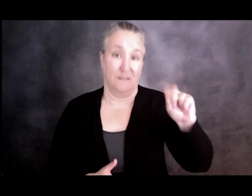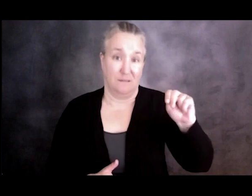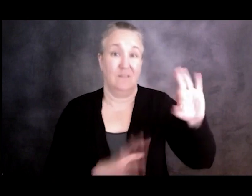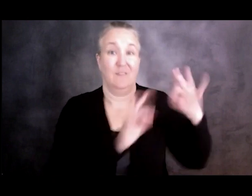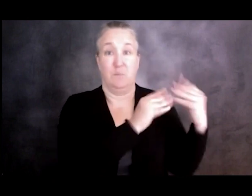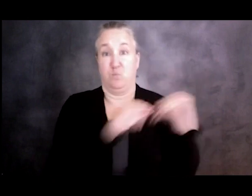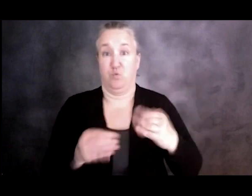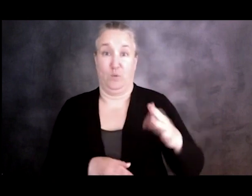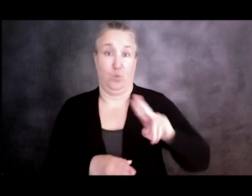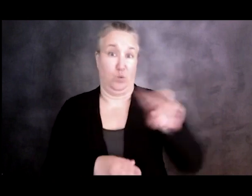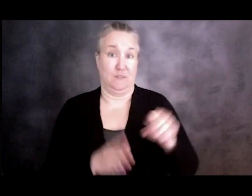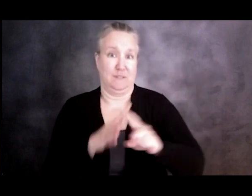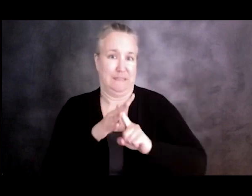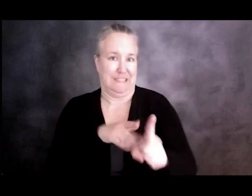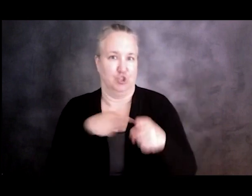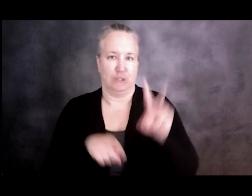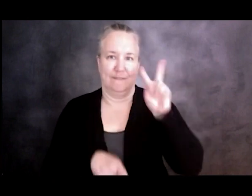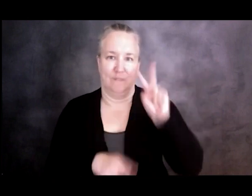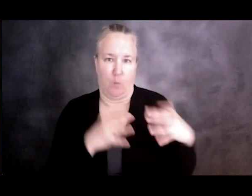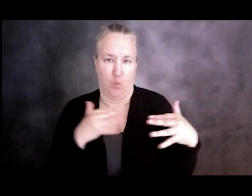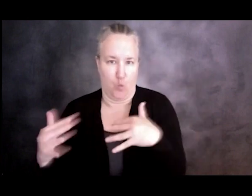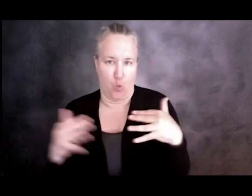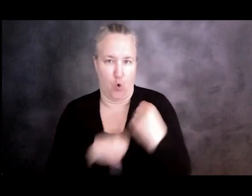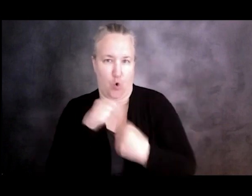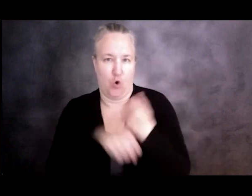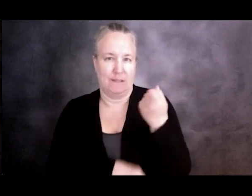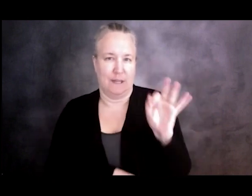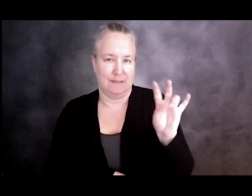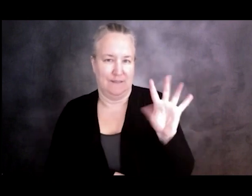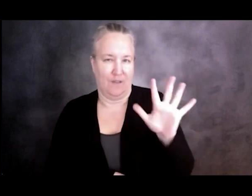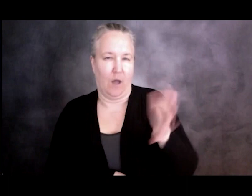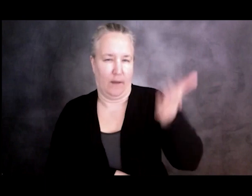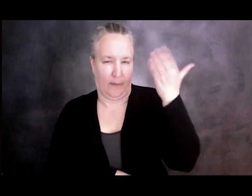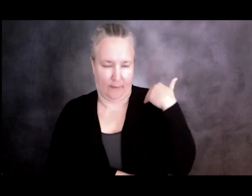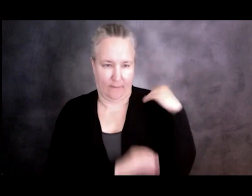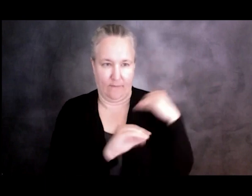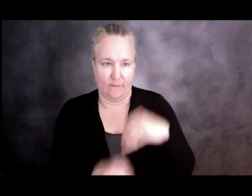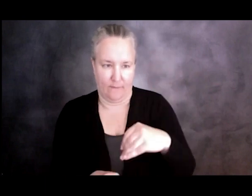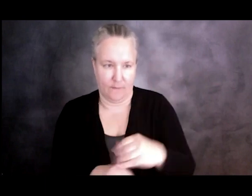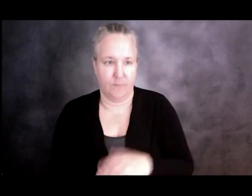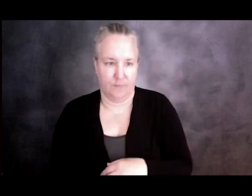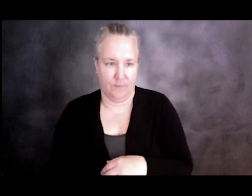as refugees during the Vietnam War in 1975. I'm going to move further forward so I can actually